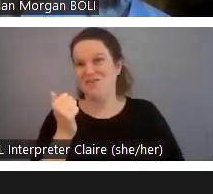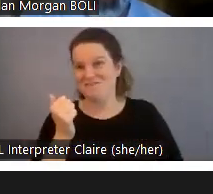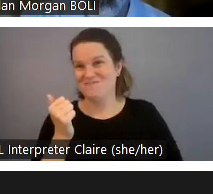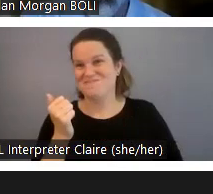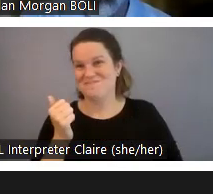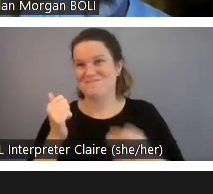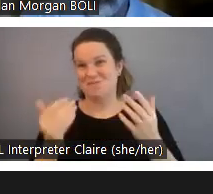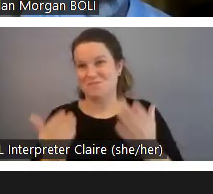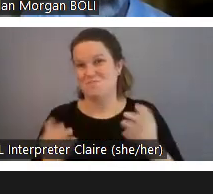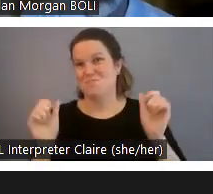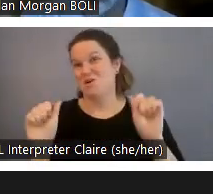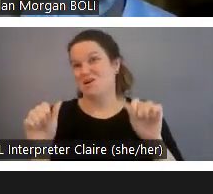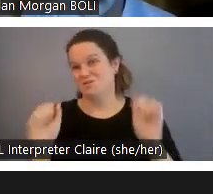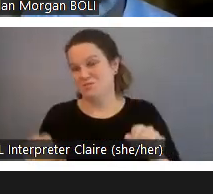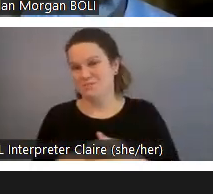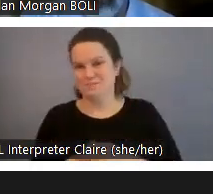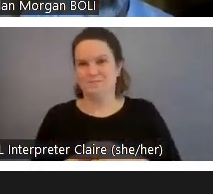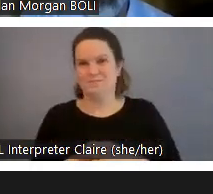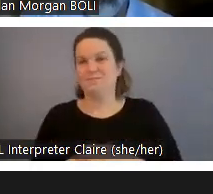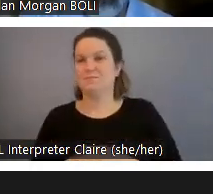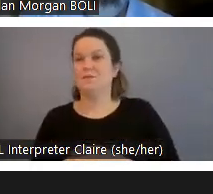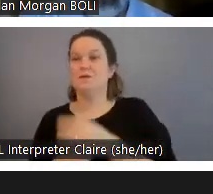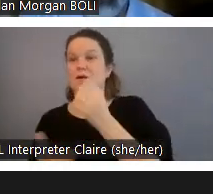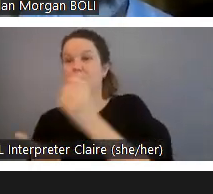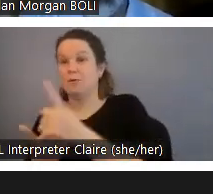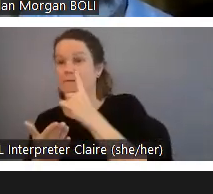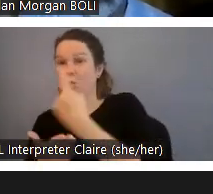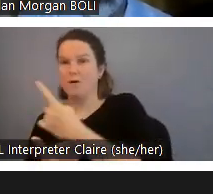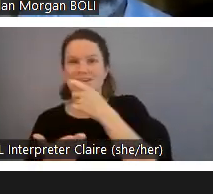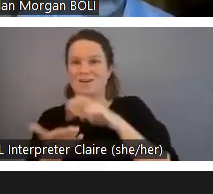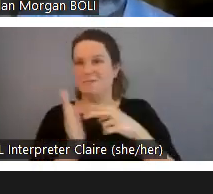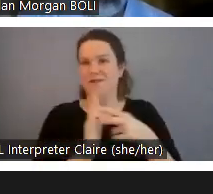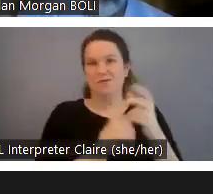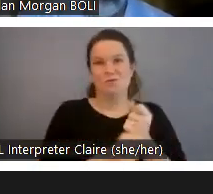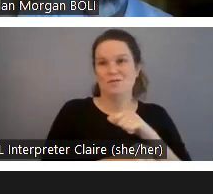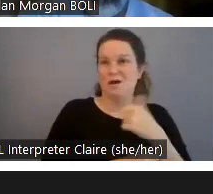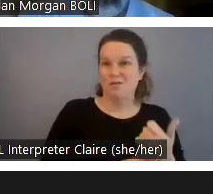table- one doesn't mean that you don't get the other, although it may be that,